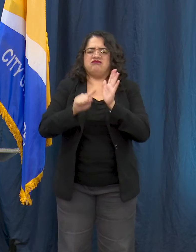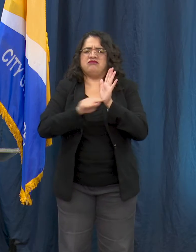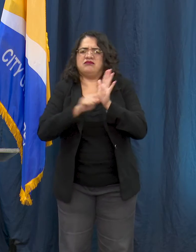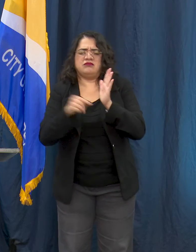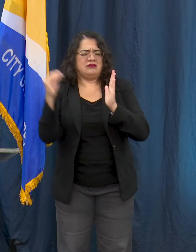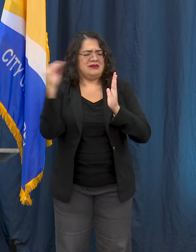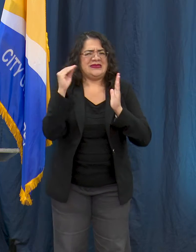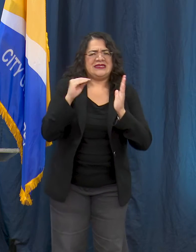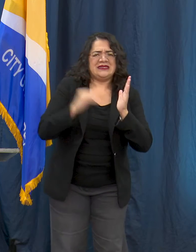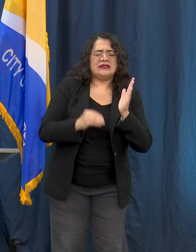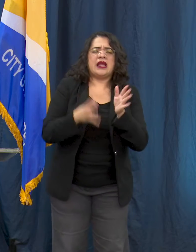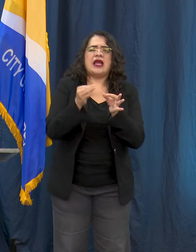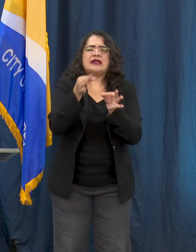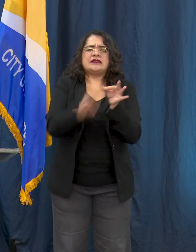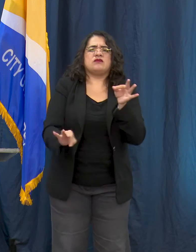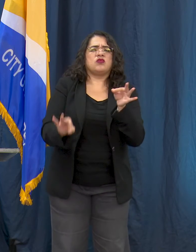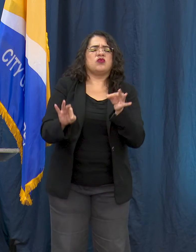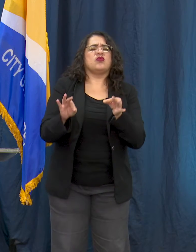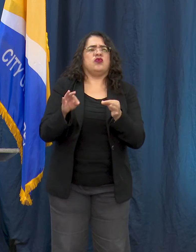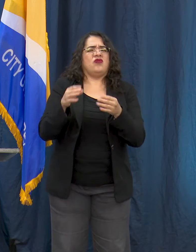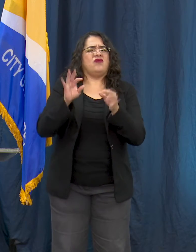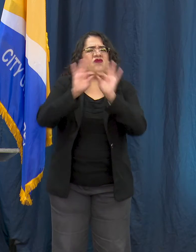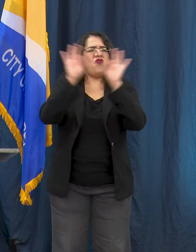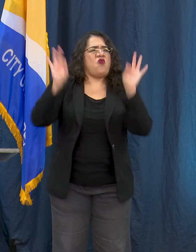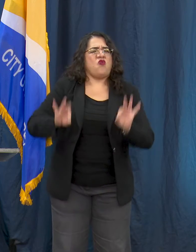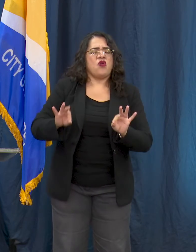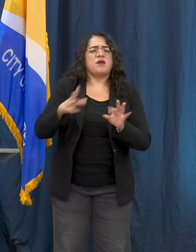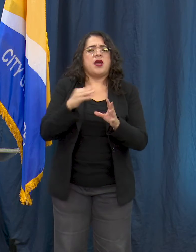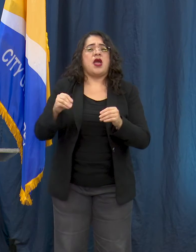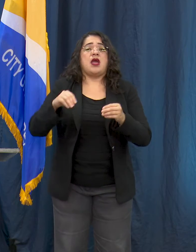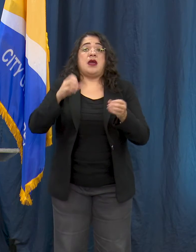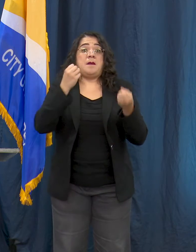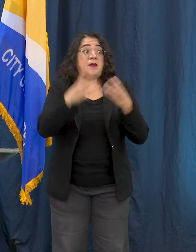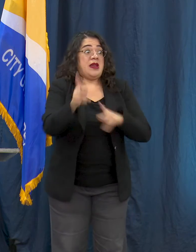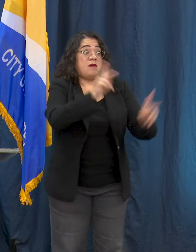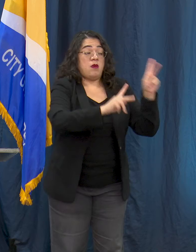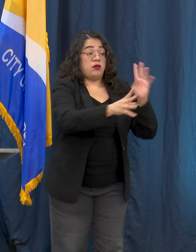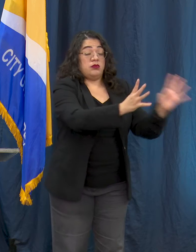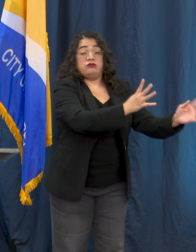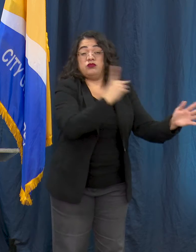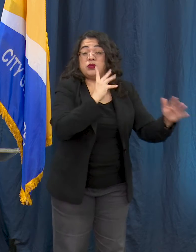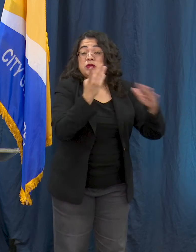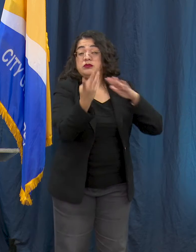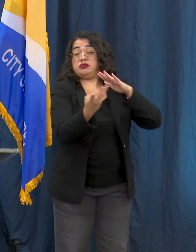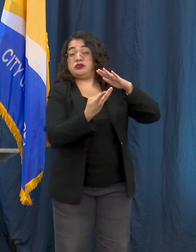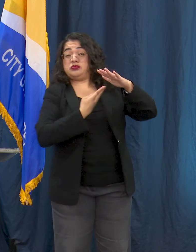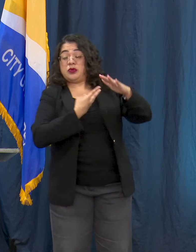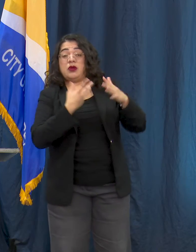on a really simple platform, and allows us to onboard larger groups of people very quickly. Data collected through CalConnect is